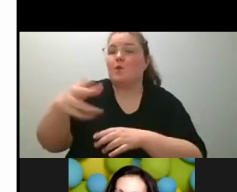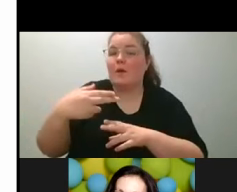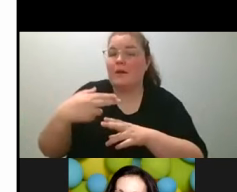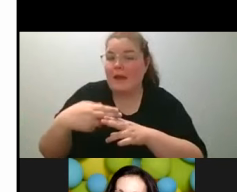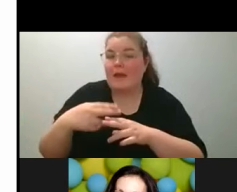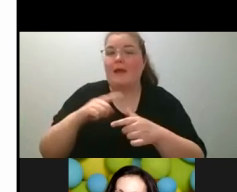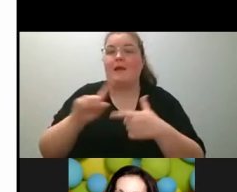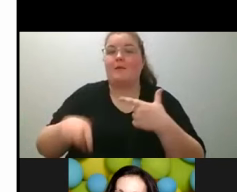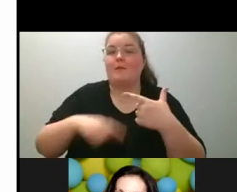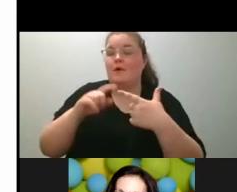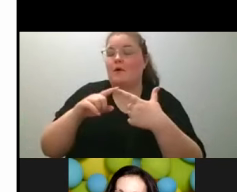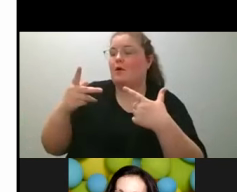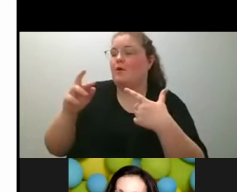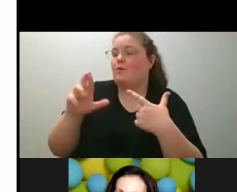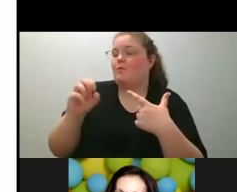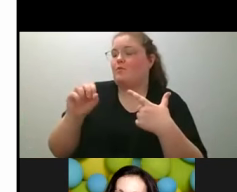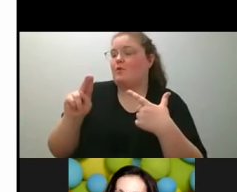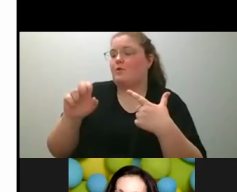your organization in the chat, say hello to each other.